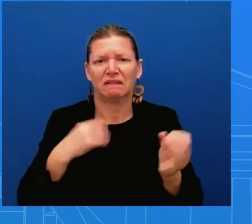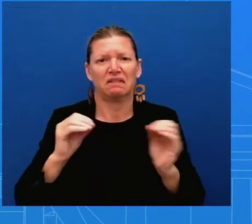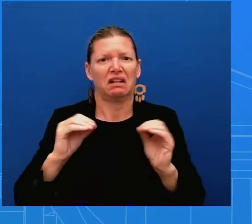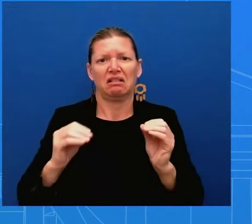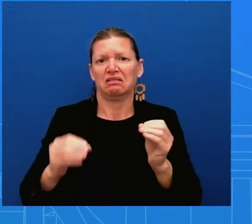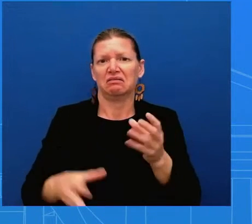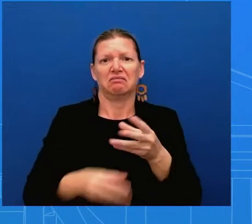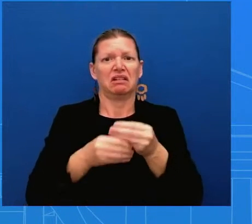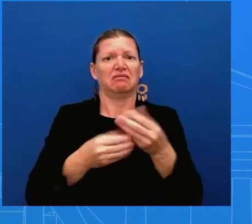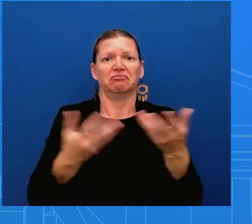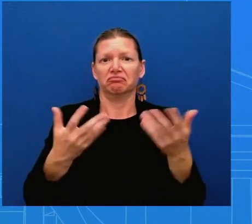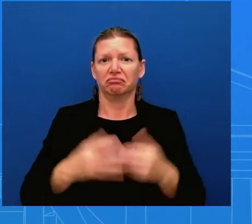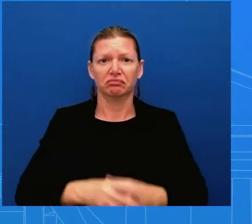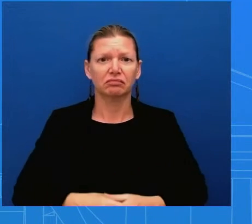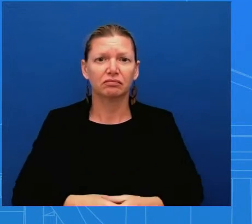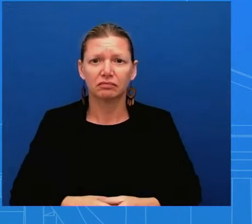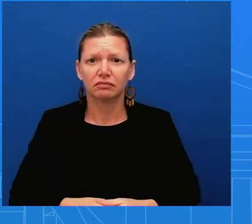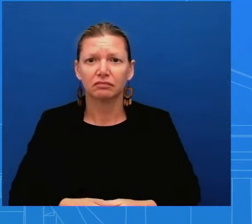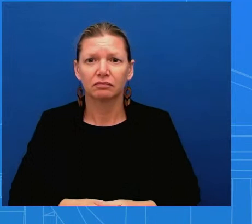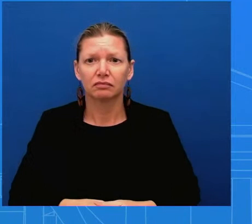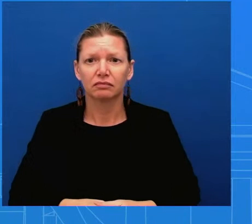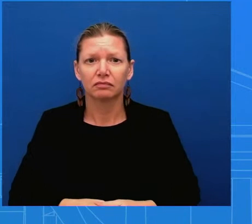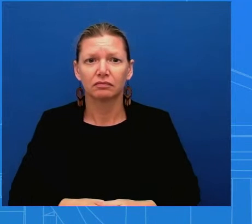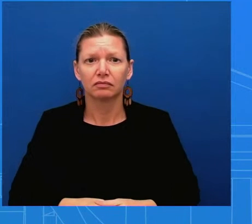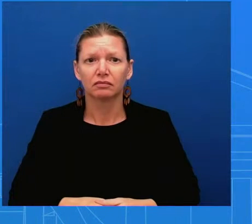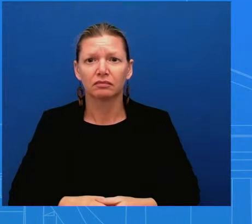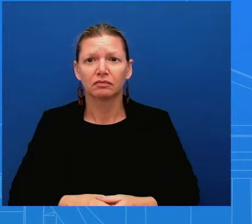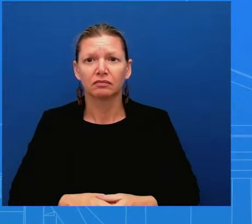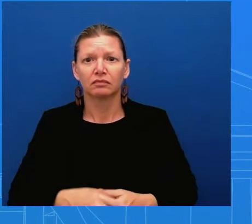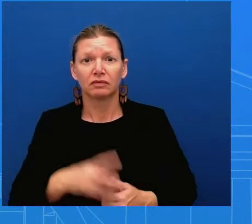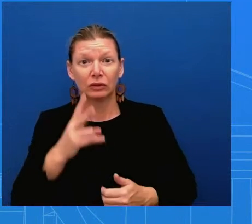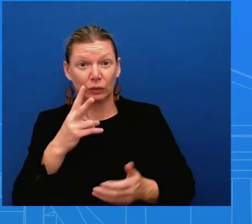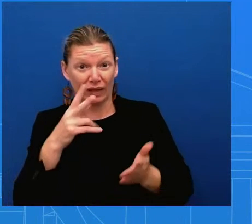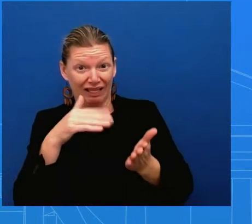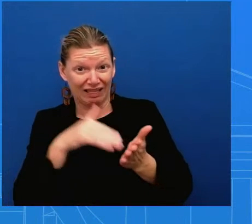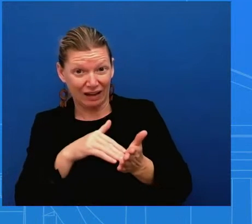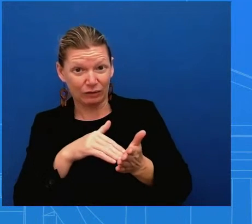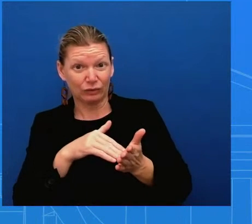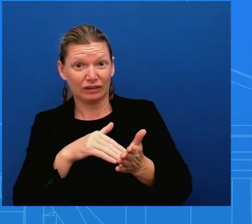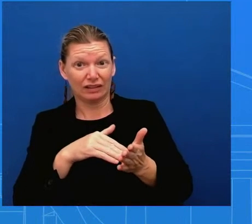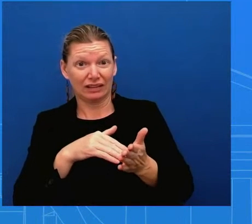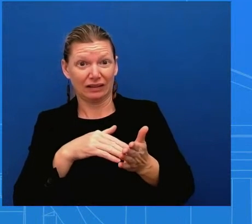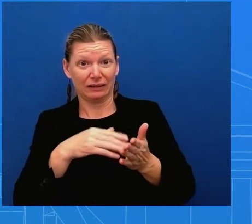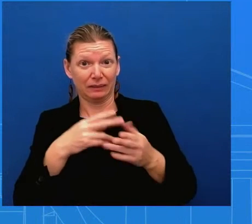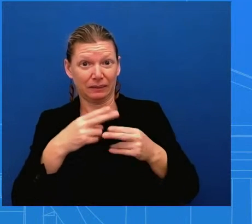on these 2,000-pound bombs, the reason why we paused it